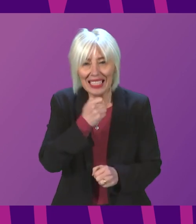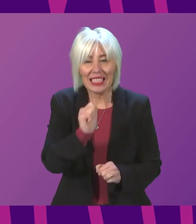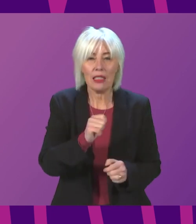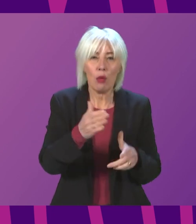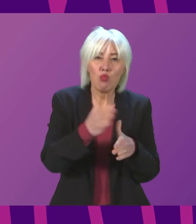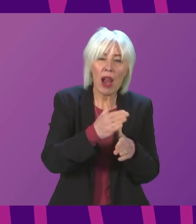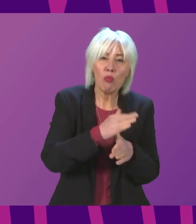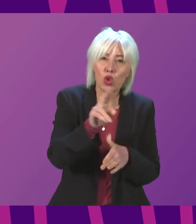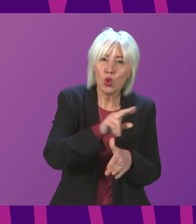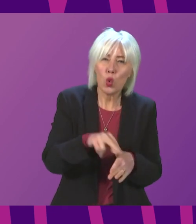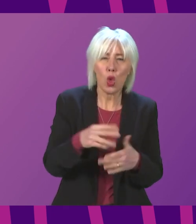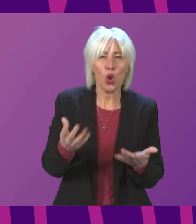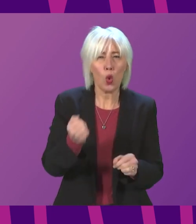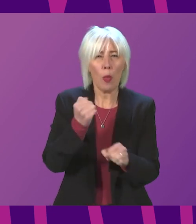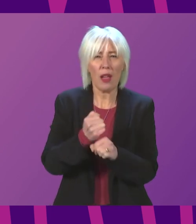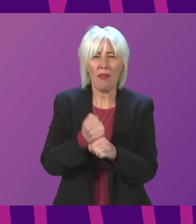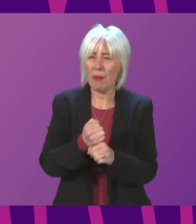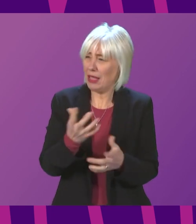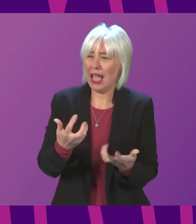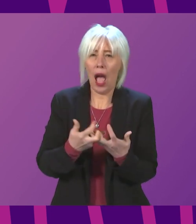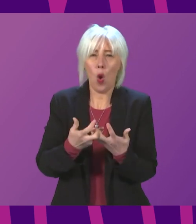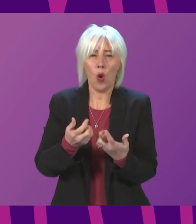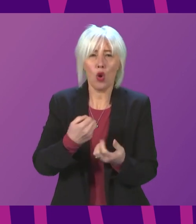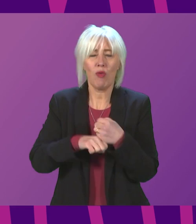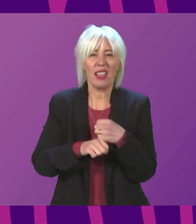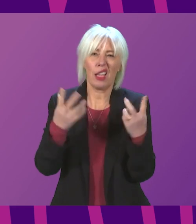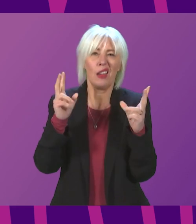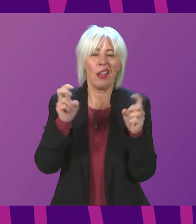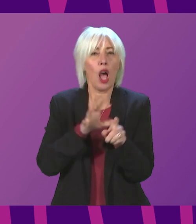Government create the culture of testing in schools that is needed to understand the spread